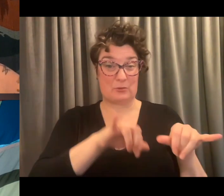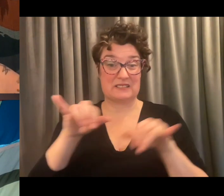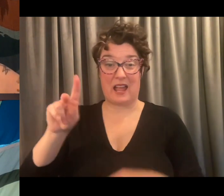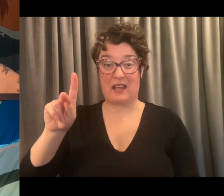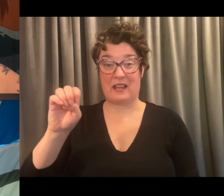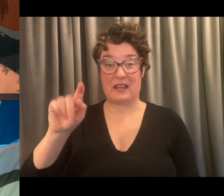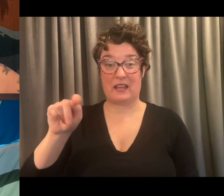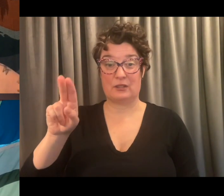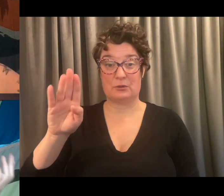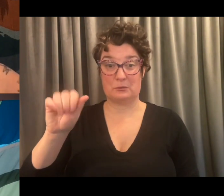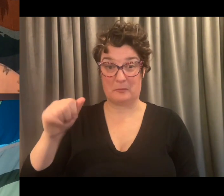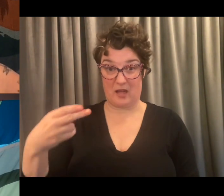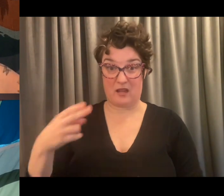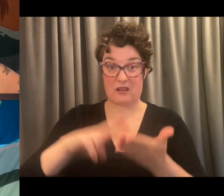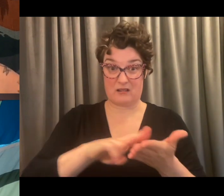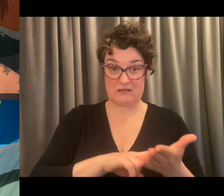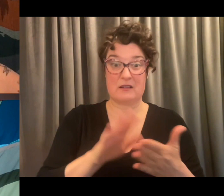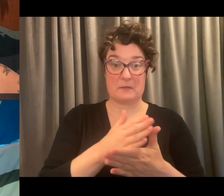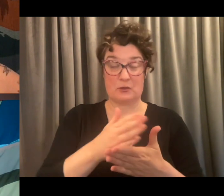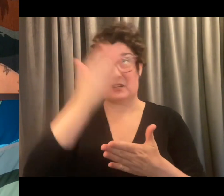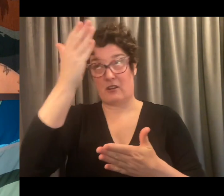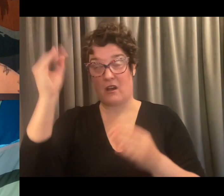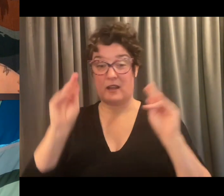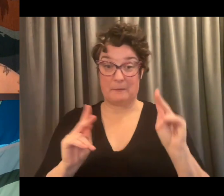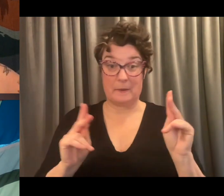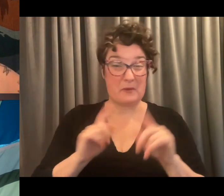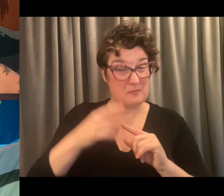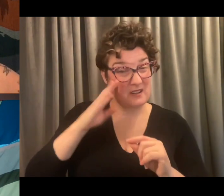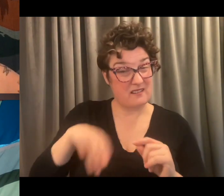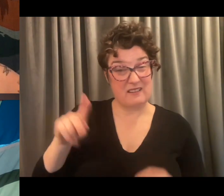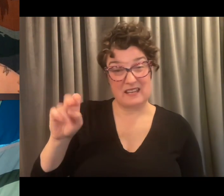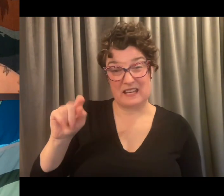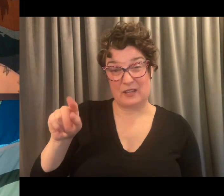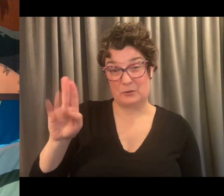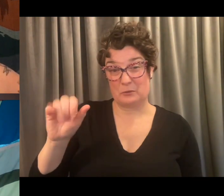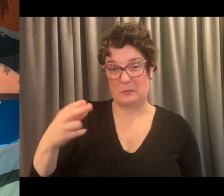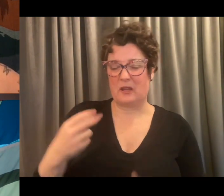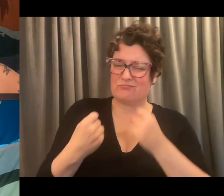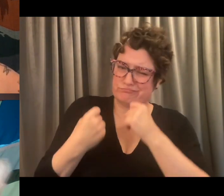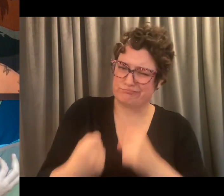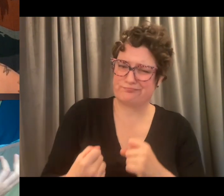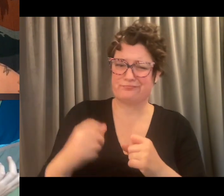God and, and people, but Ketubah is also like a very patriarchal covenant too. Nomy: Mm-hmm.